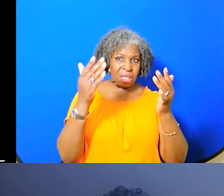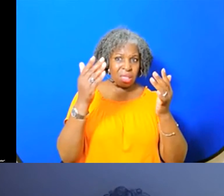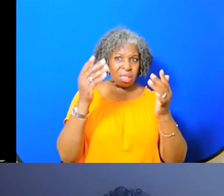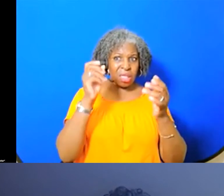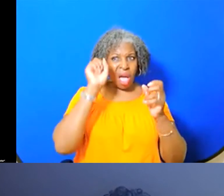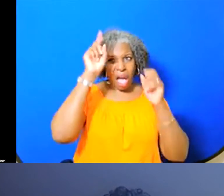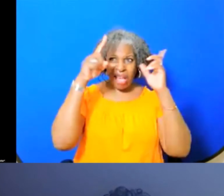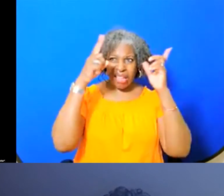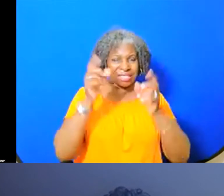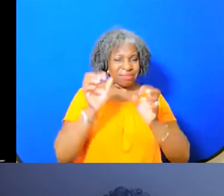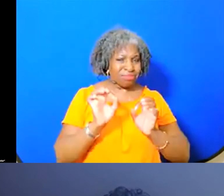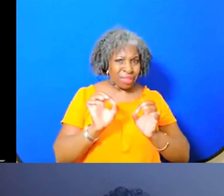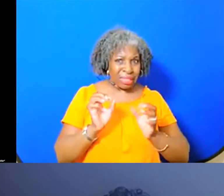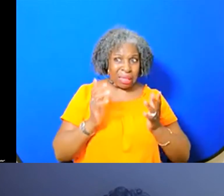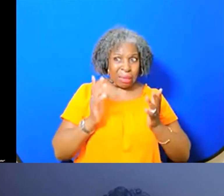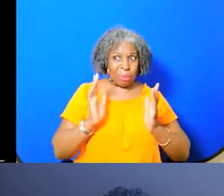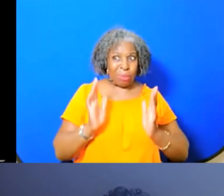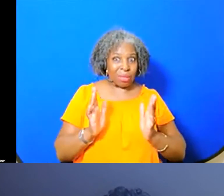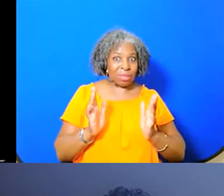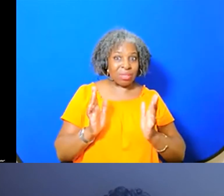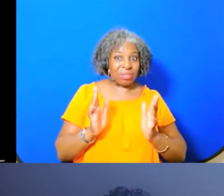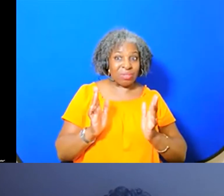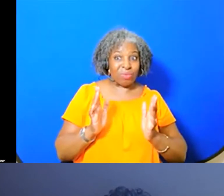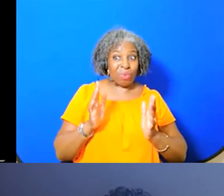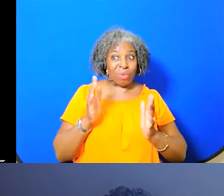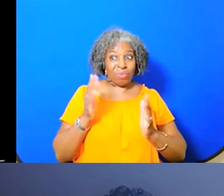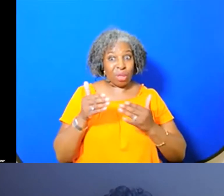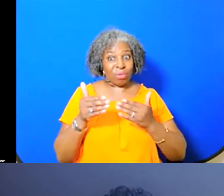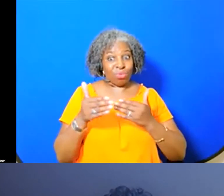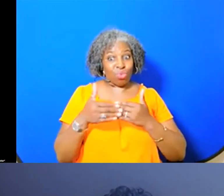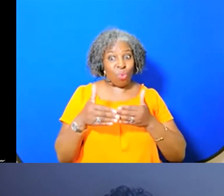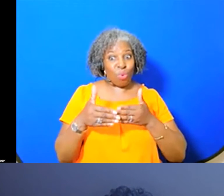And we just opened the doors to the building literally just had the open all the time,